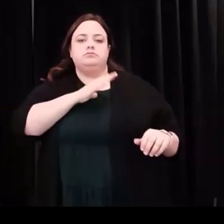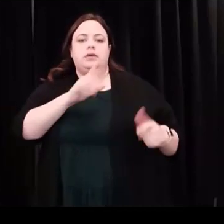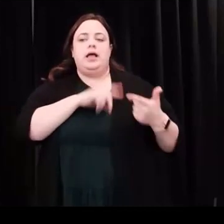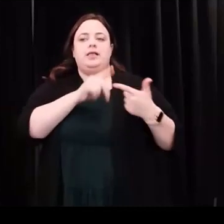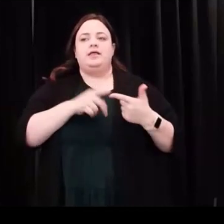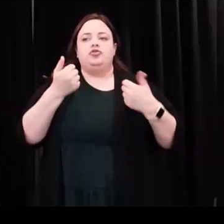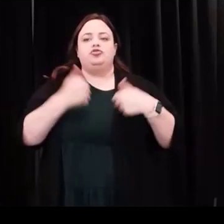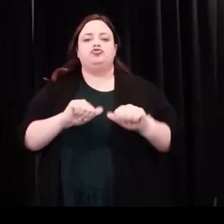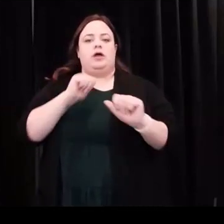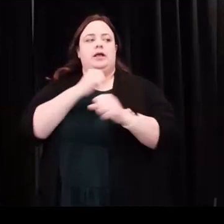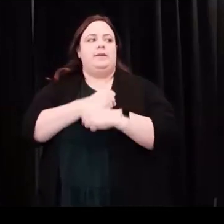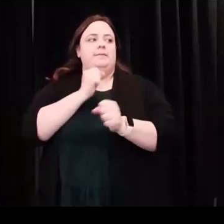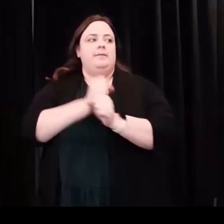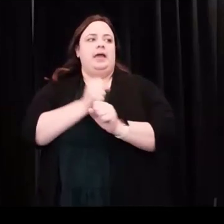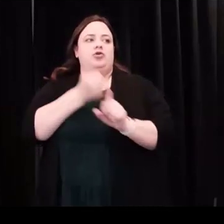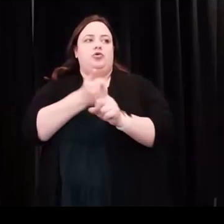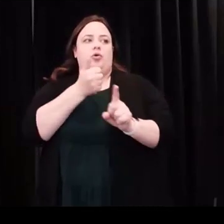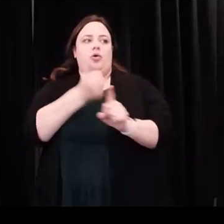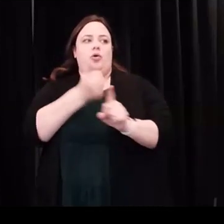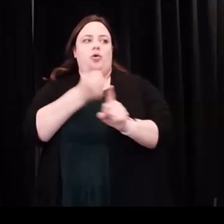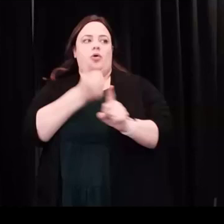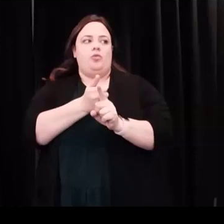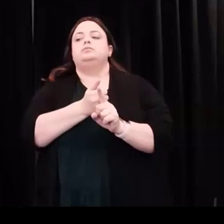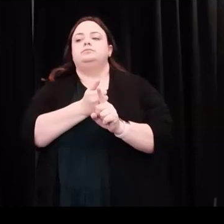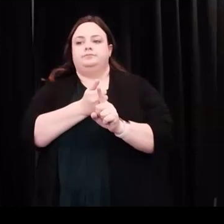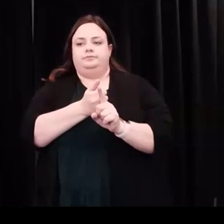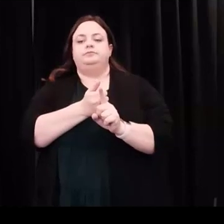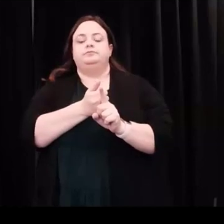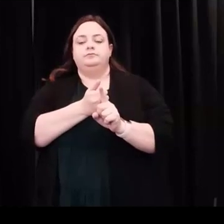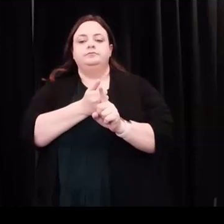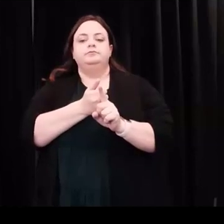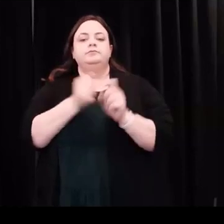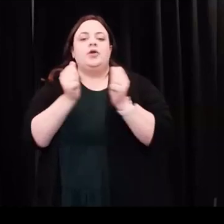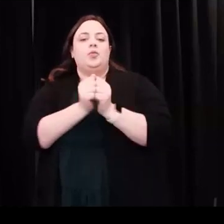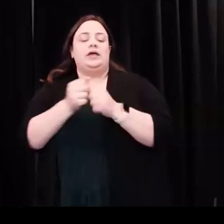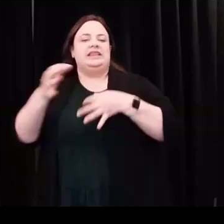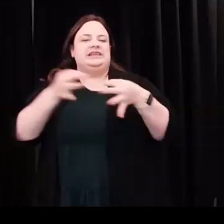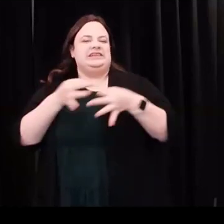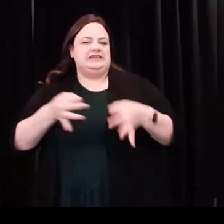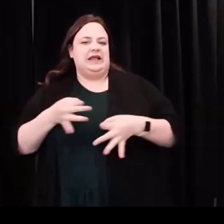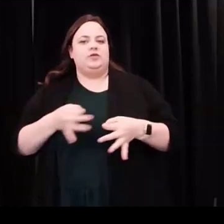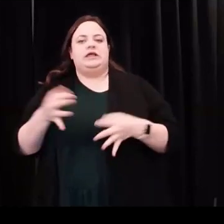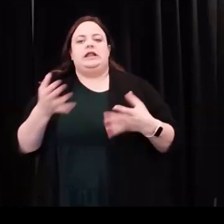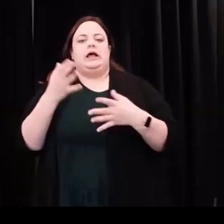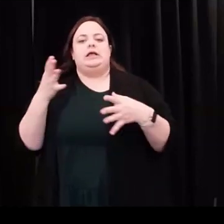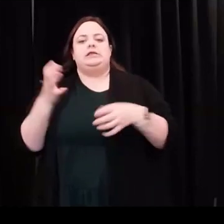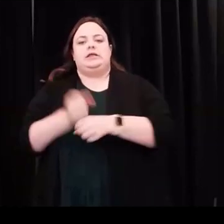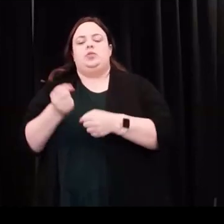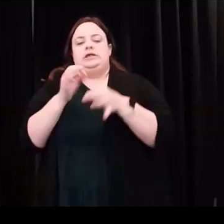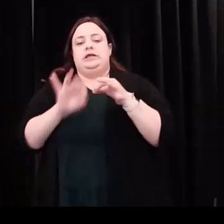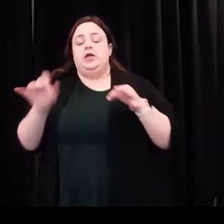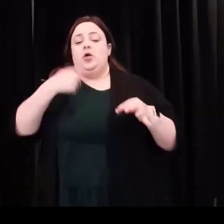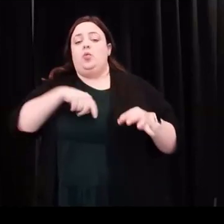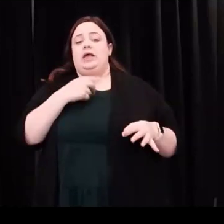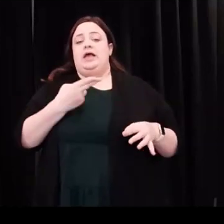to try to make one of your own with details in a summary sentence. We have hyperlinked in the slide